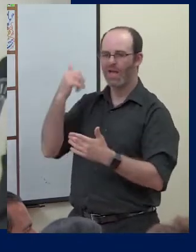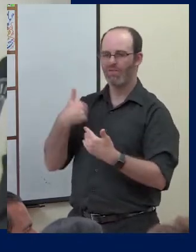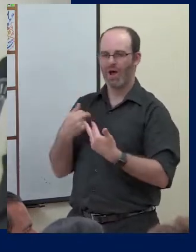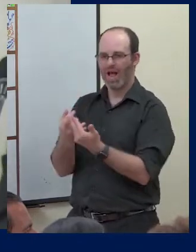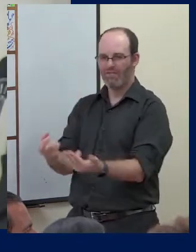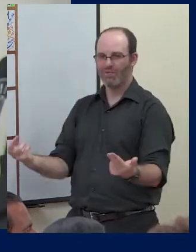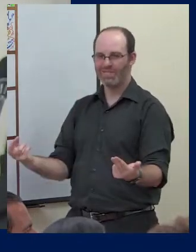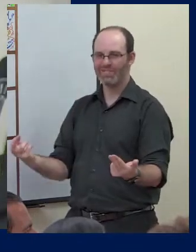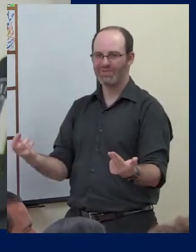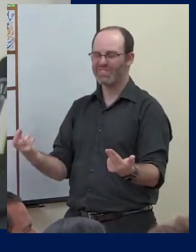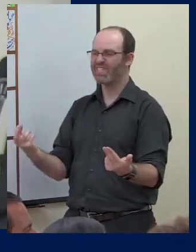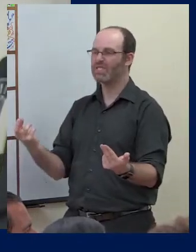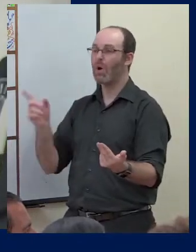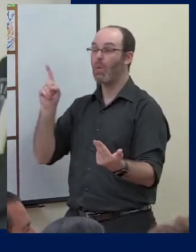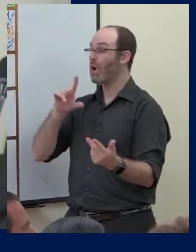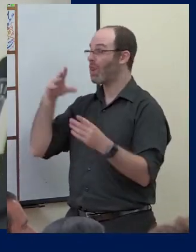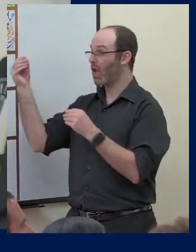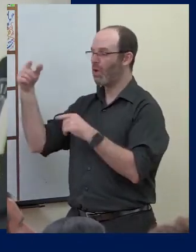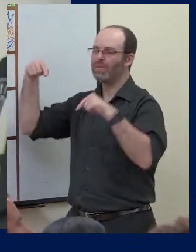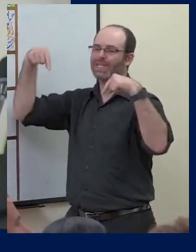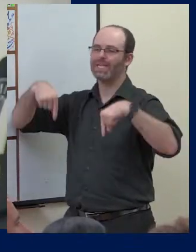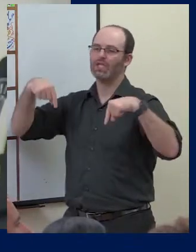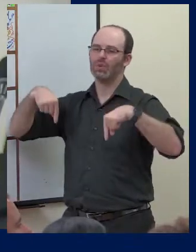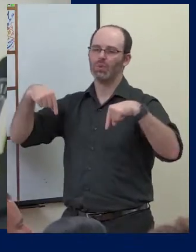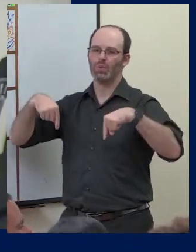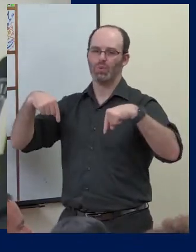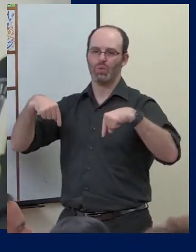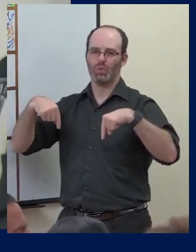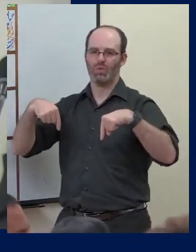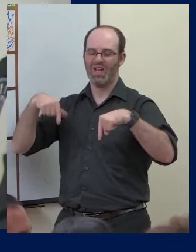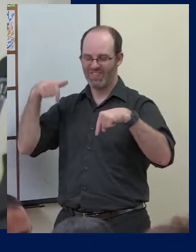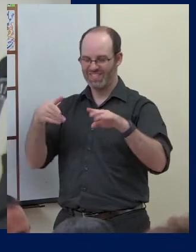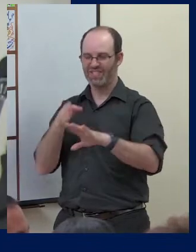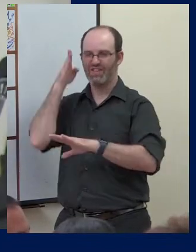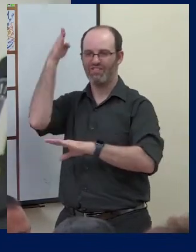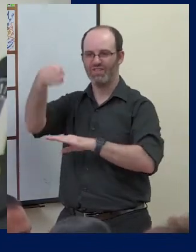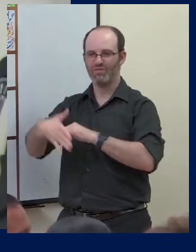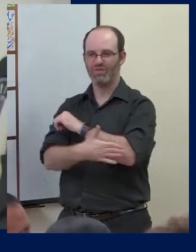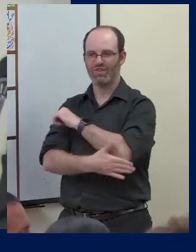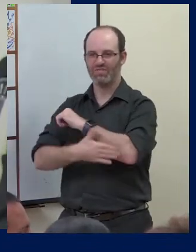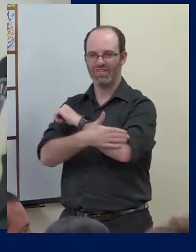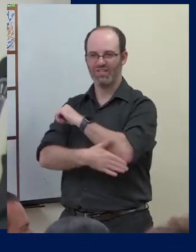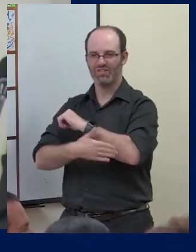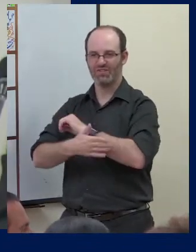this is where they should go. Because this is the future of this country.